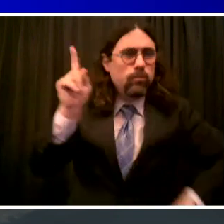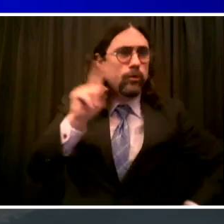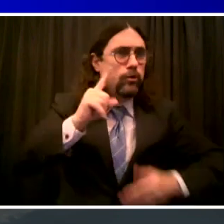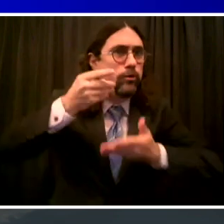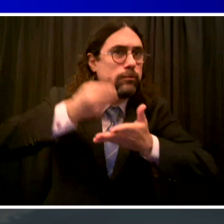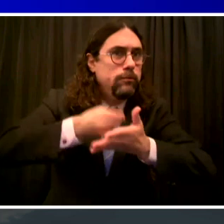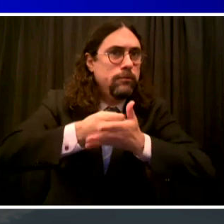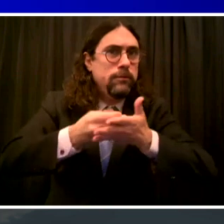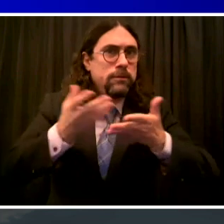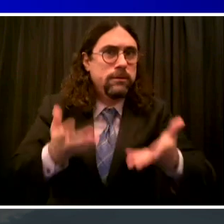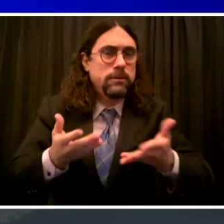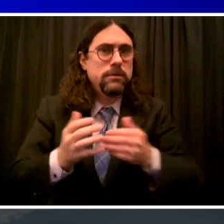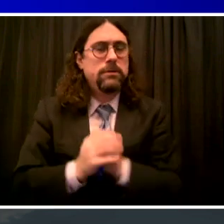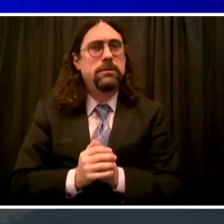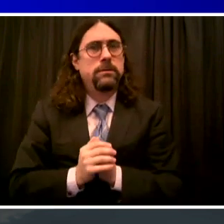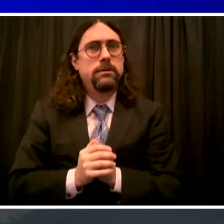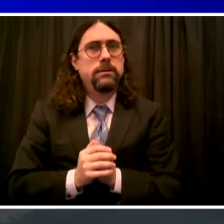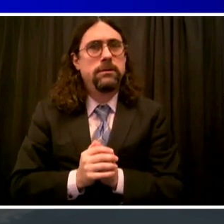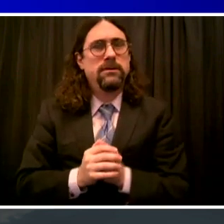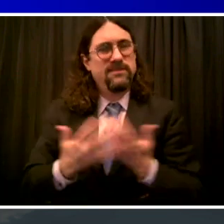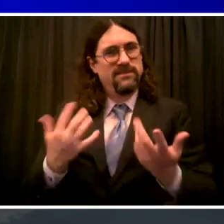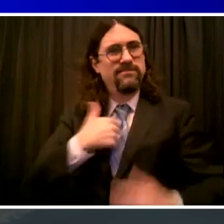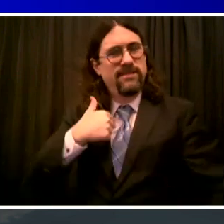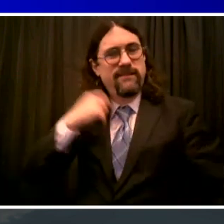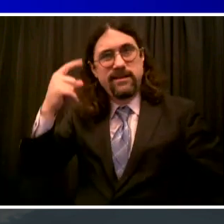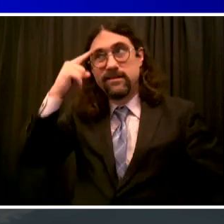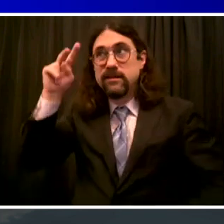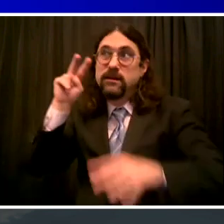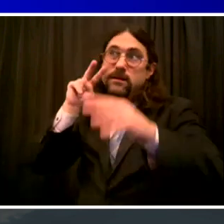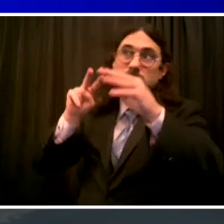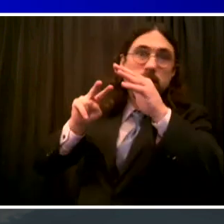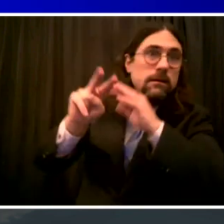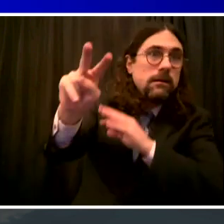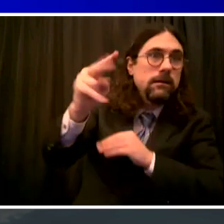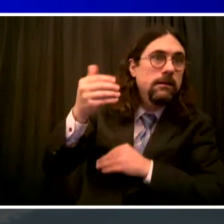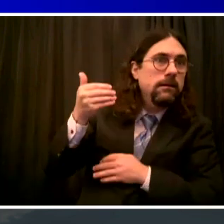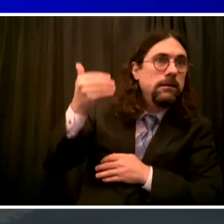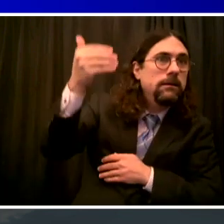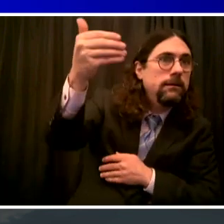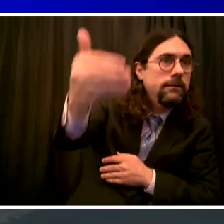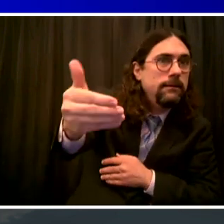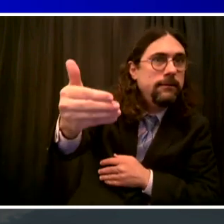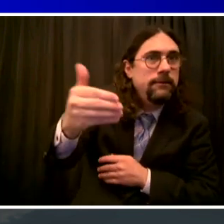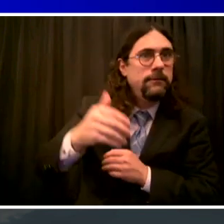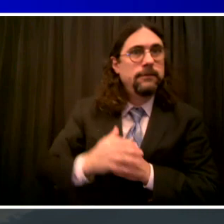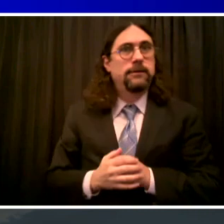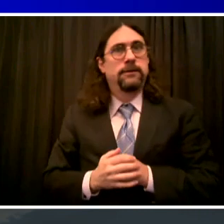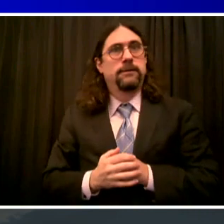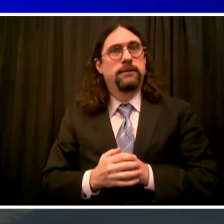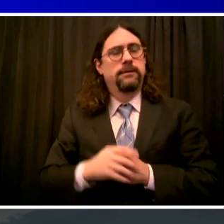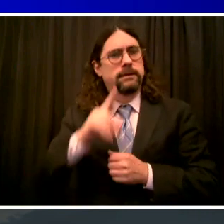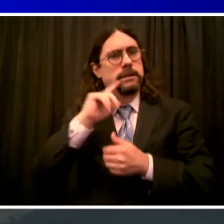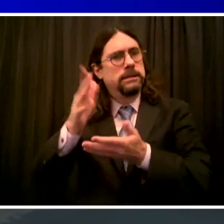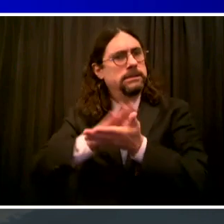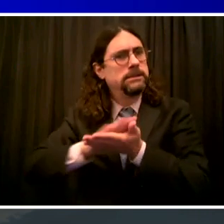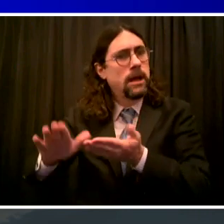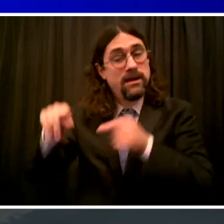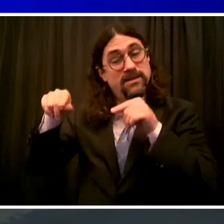COMES BACK STRONG, WE NEED TO THINK ABOUT THE YEAR, THIS YEAR, NEXT YEAR,